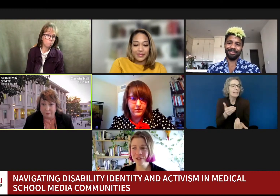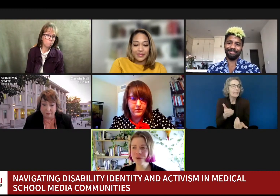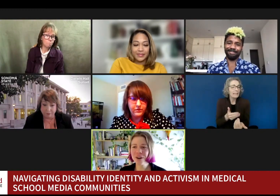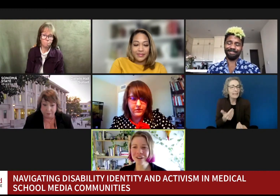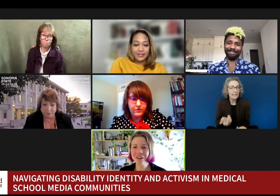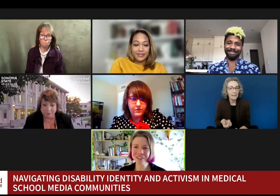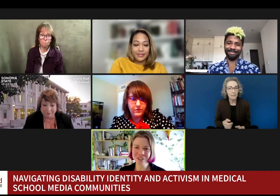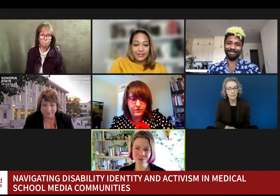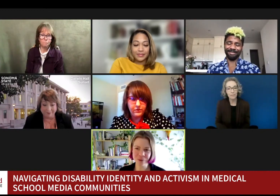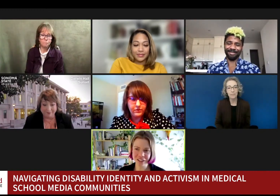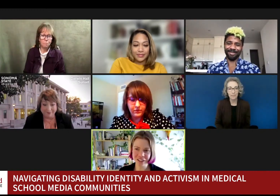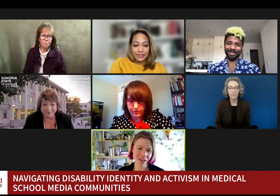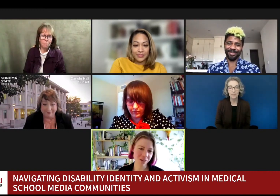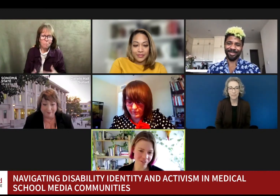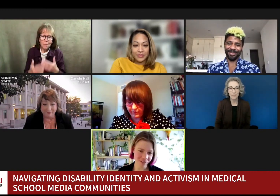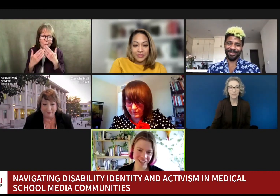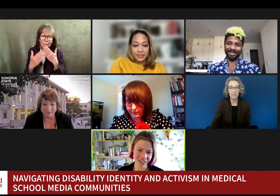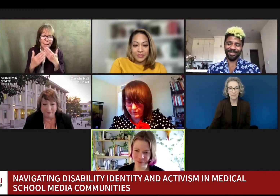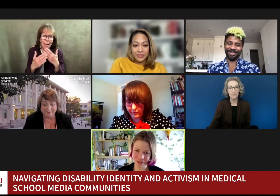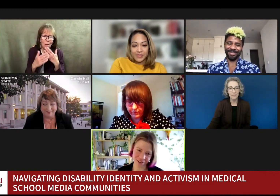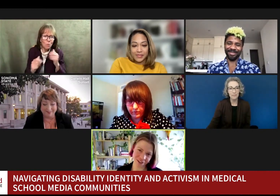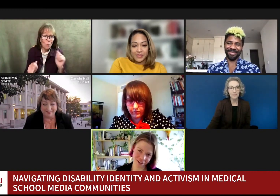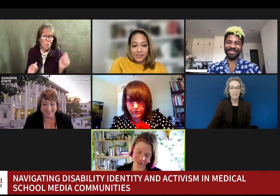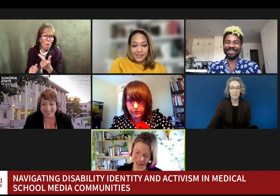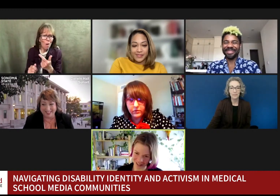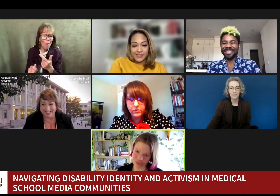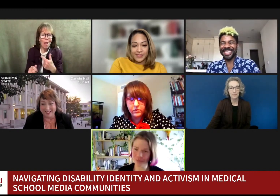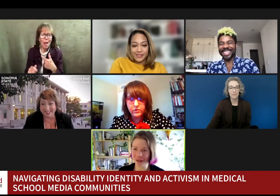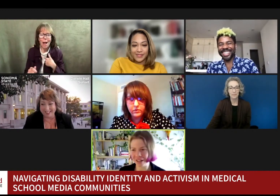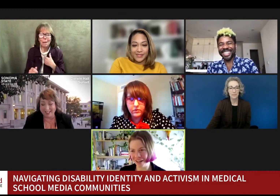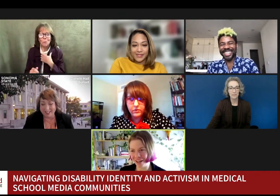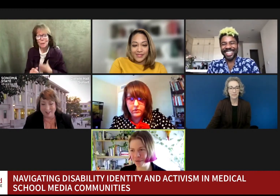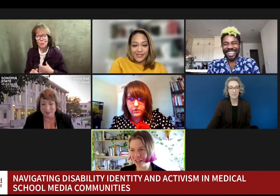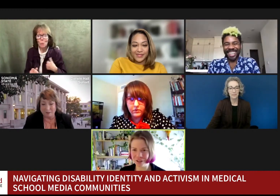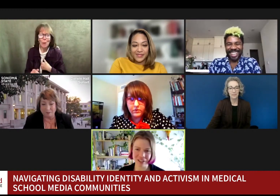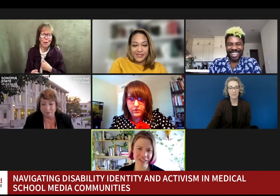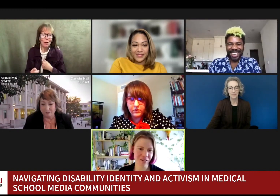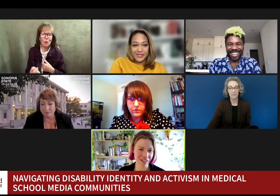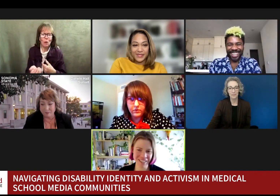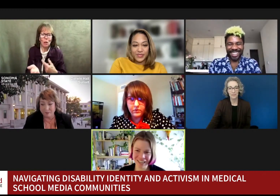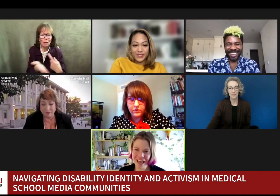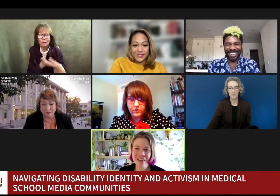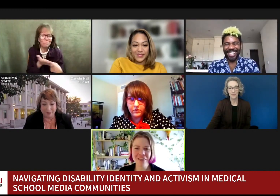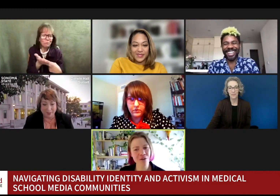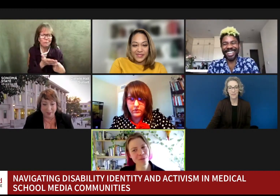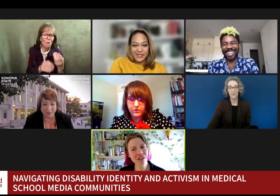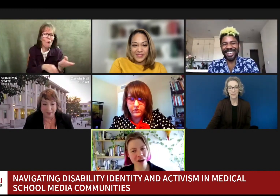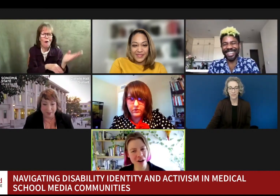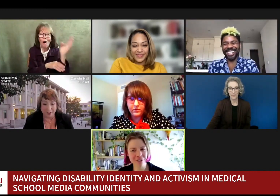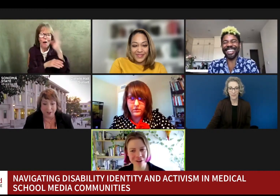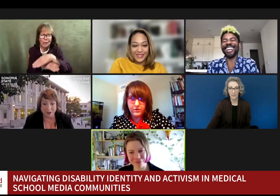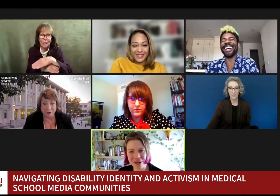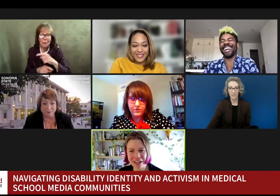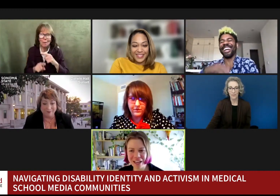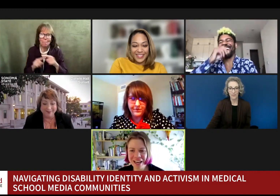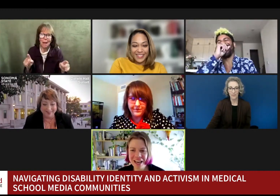Thank you all so much. I would love to keep talking all day but I know that, [LAUGH] that would be a lot for everybody.